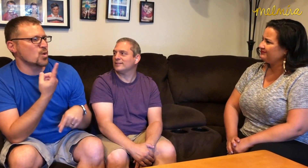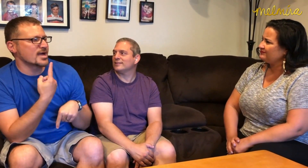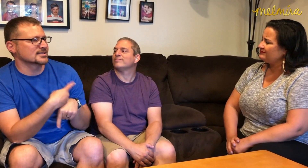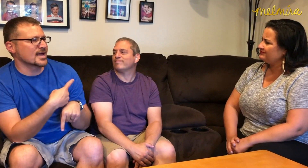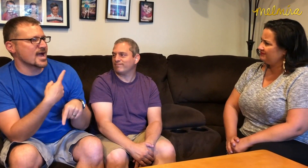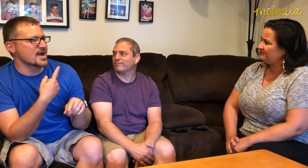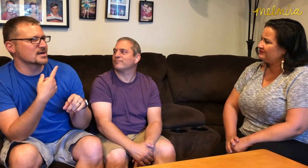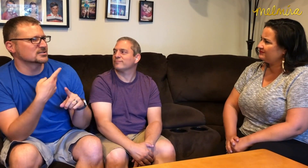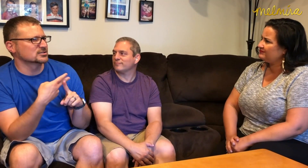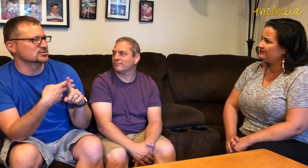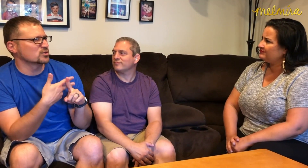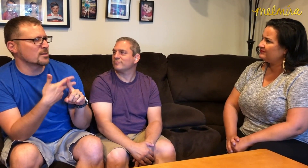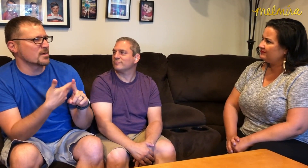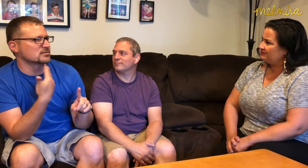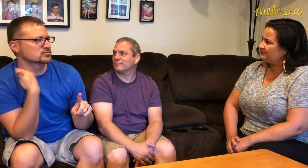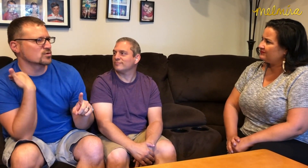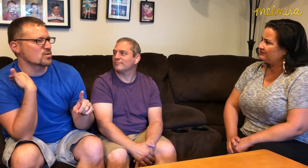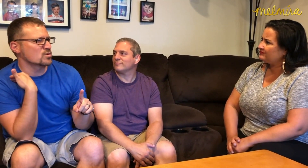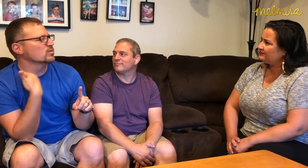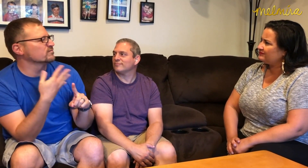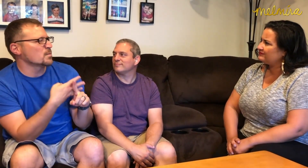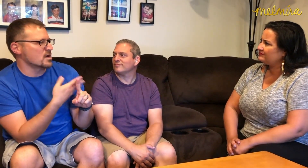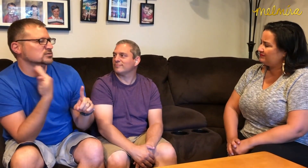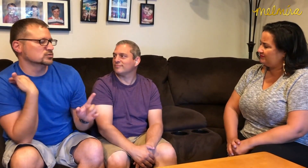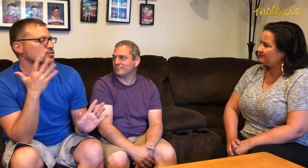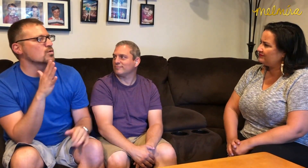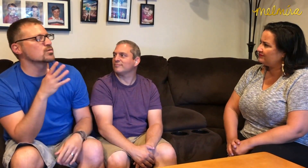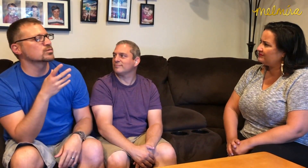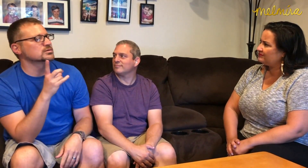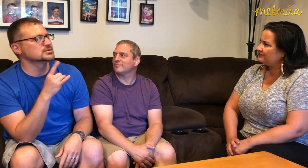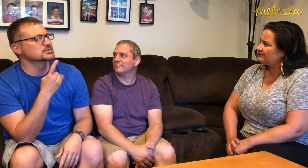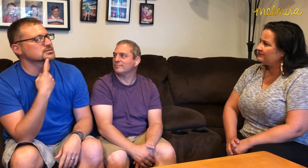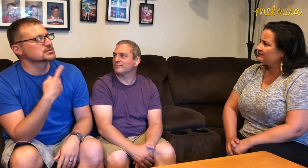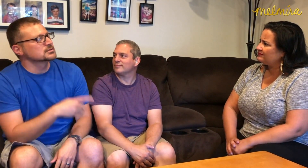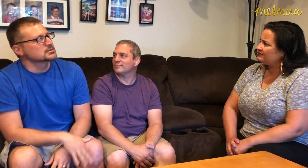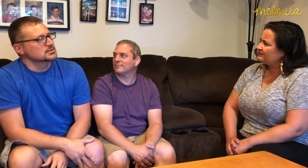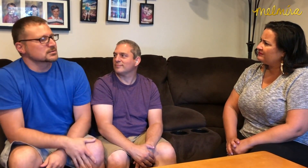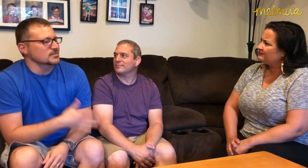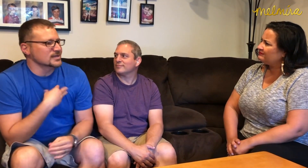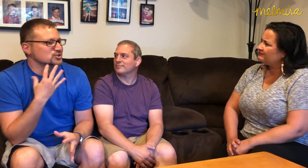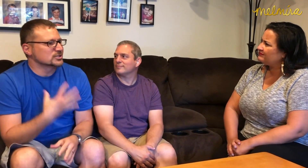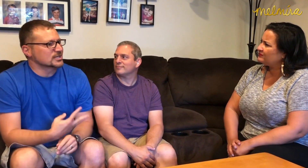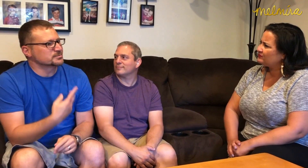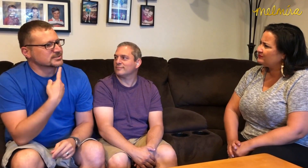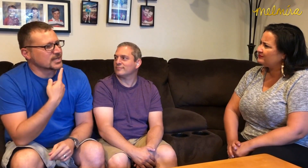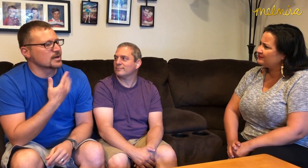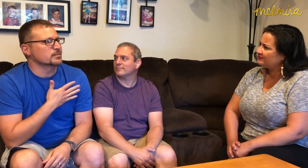one day a few months ago, four months ago, and she said her teacher kept on saying,